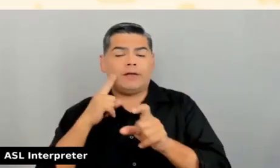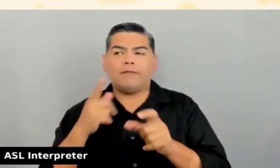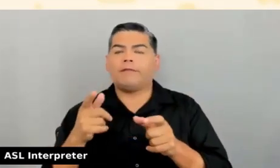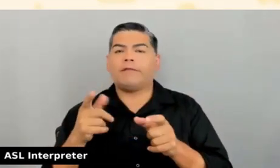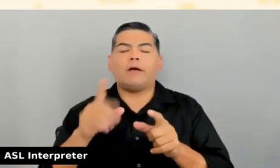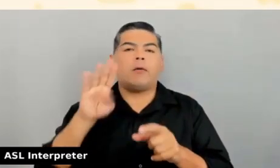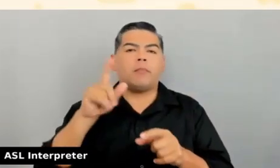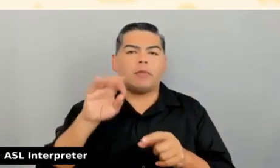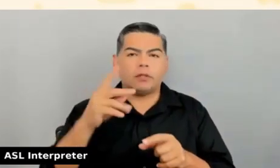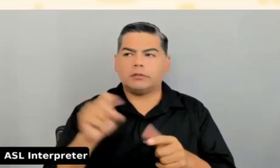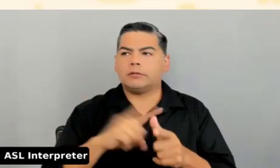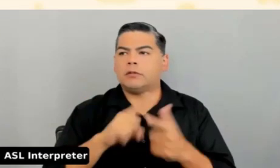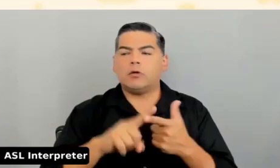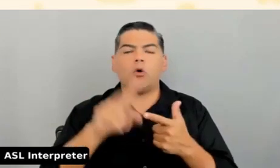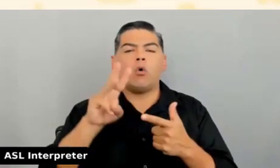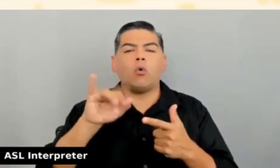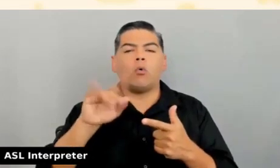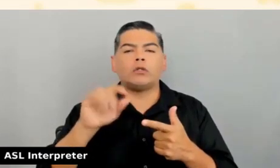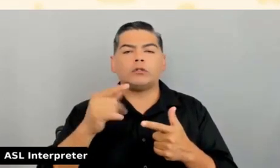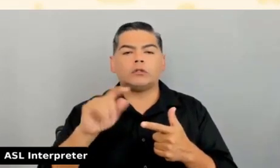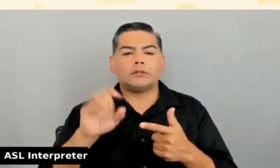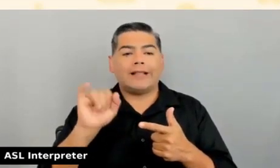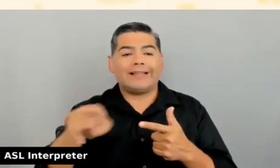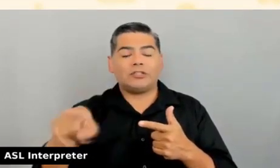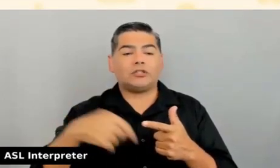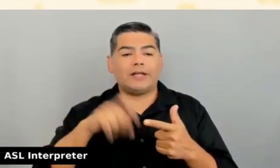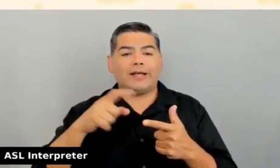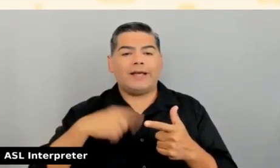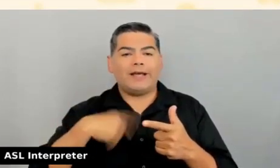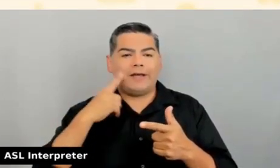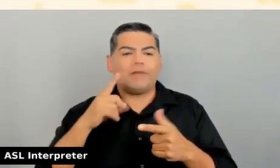they include widgets, those widgets should have a useful heading.